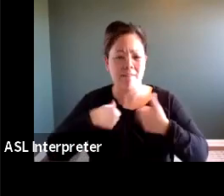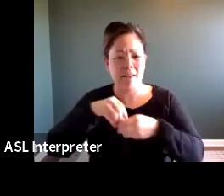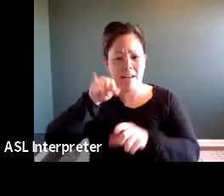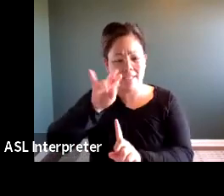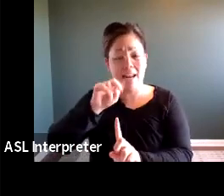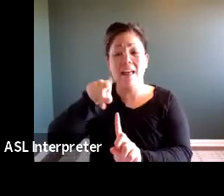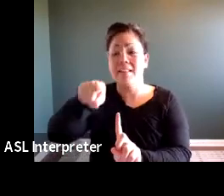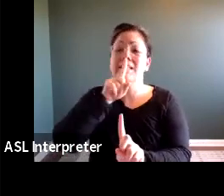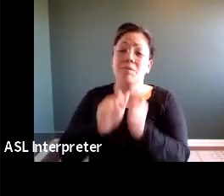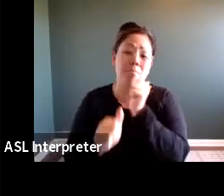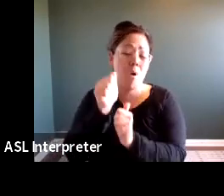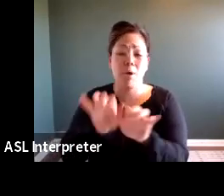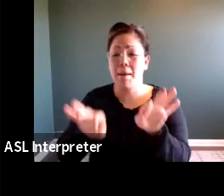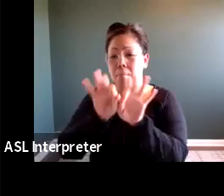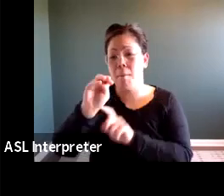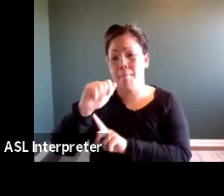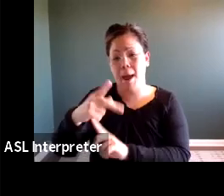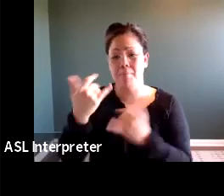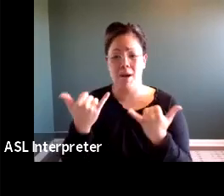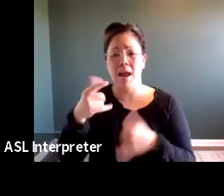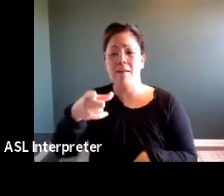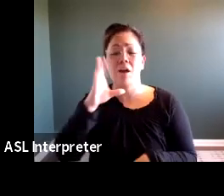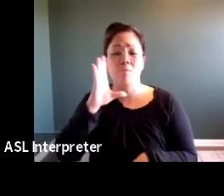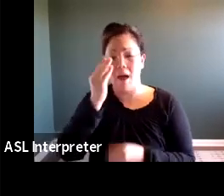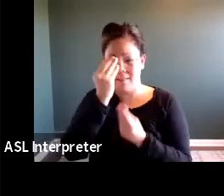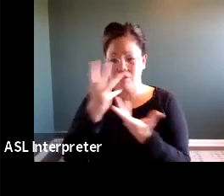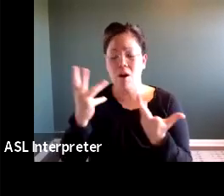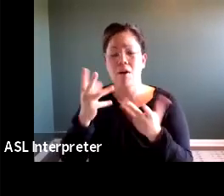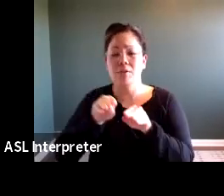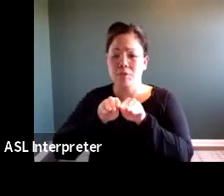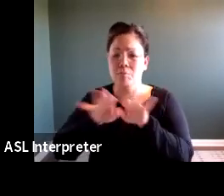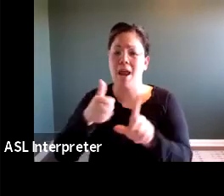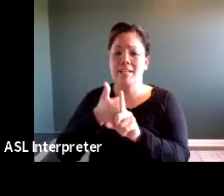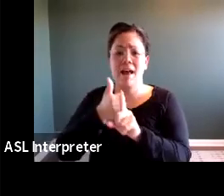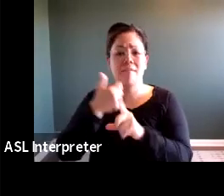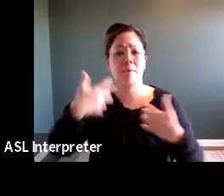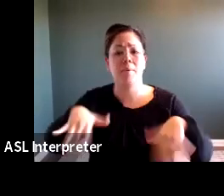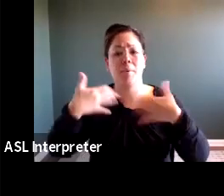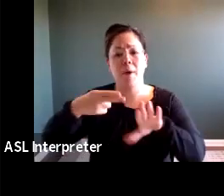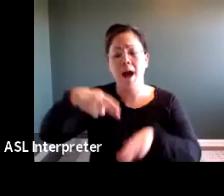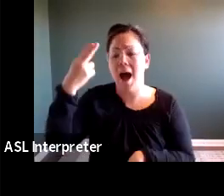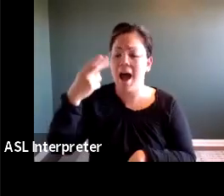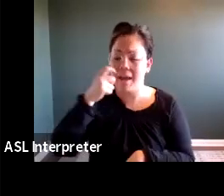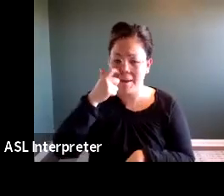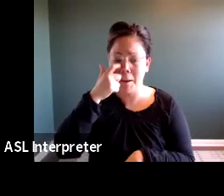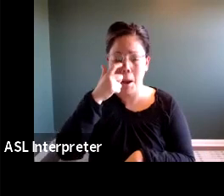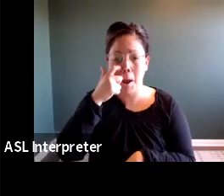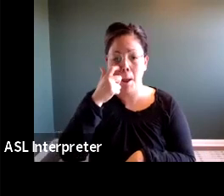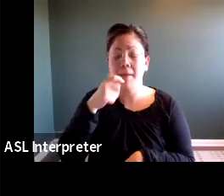'cause it's really tells you how high the spread is. The county positivity makes sense when there is less spread